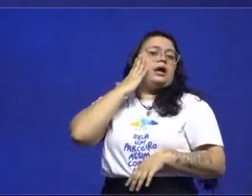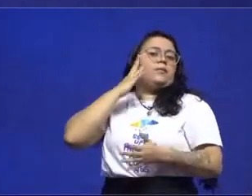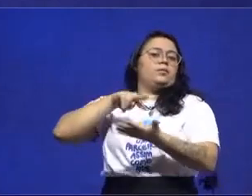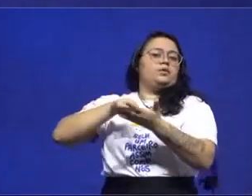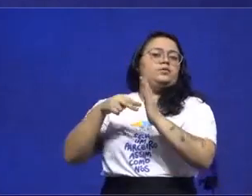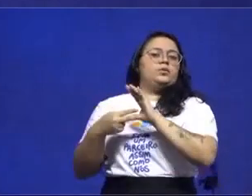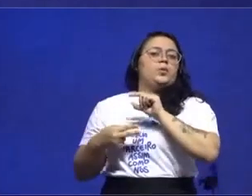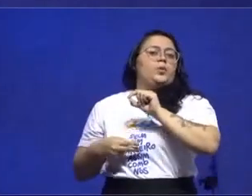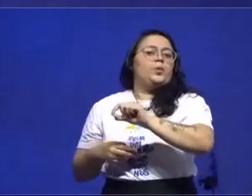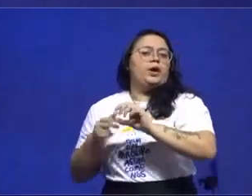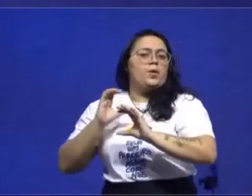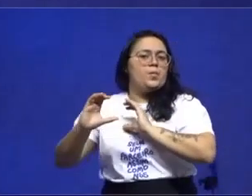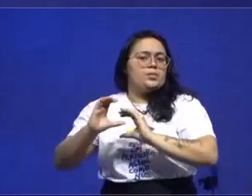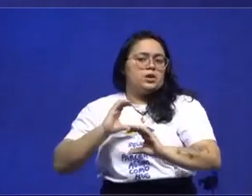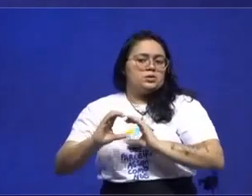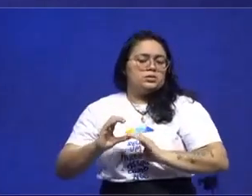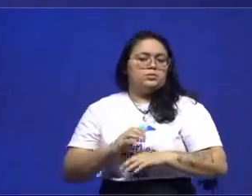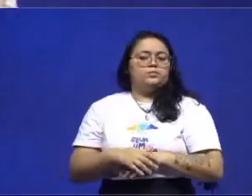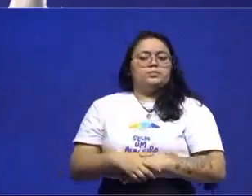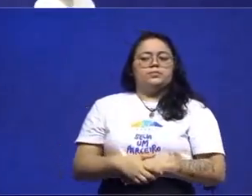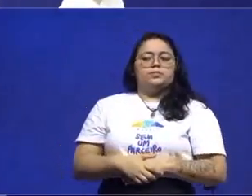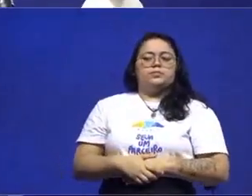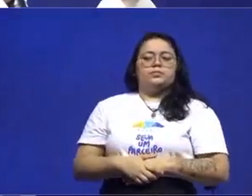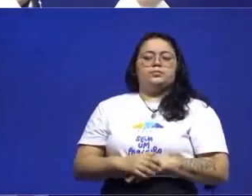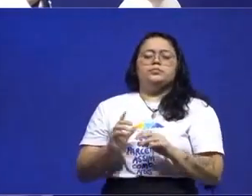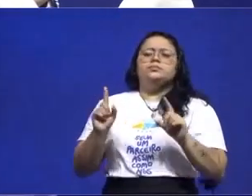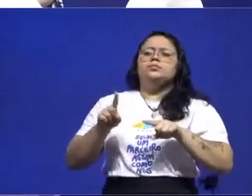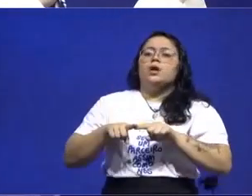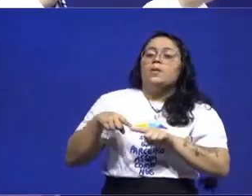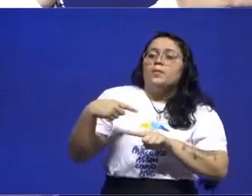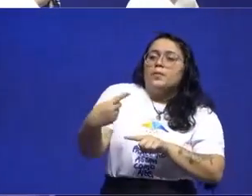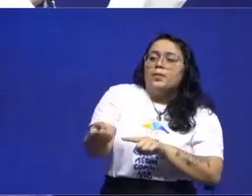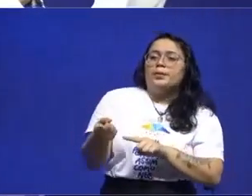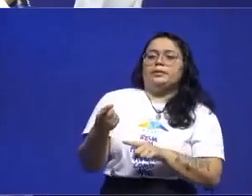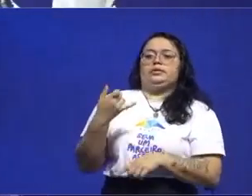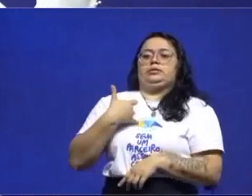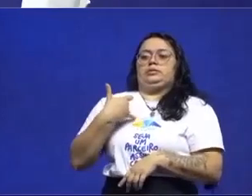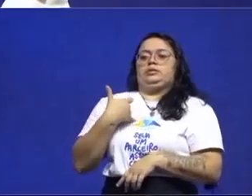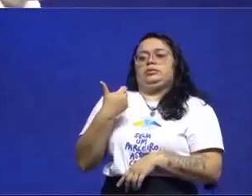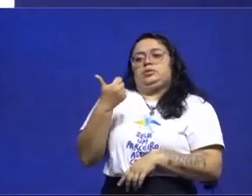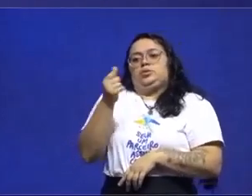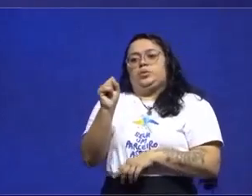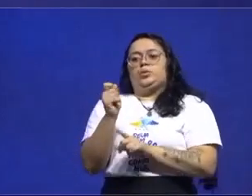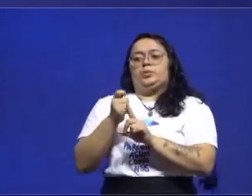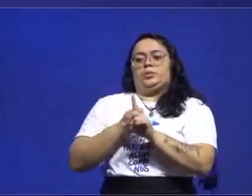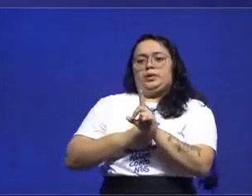and after that age of 18 months as I said the signs are becoming more and more